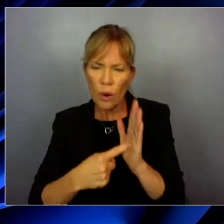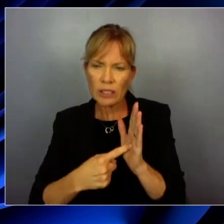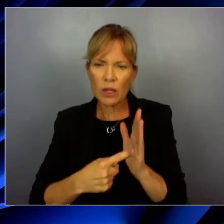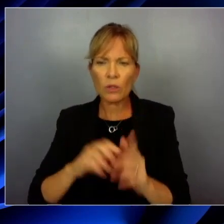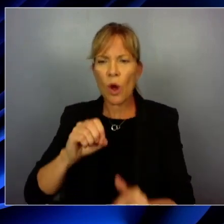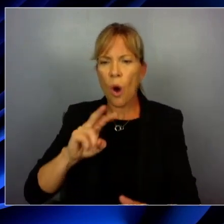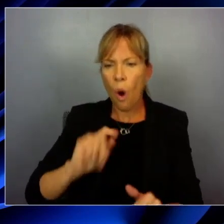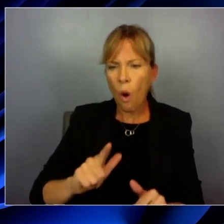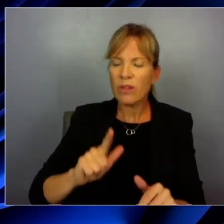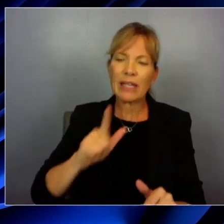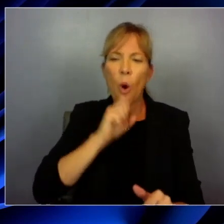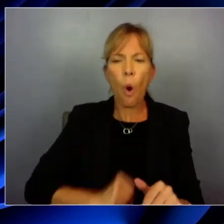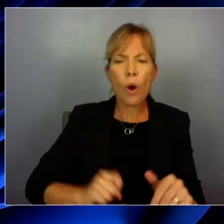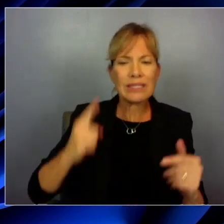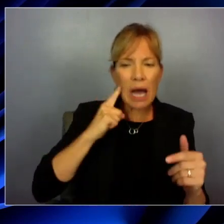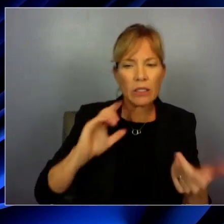Yeah, beautifully covered, Jeremy.